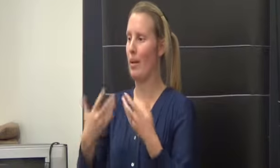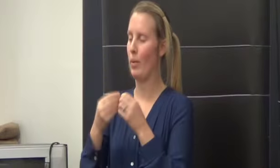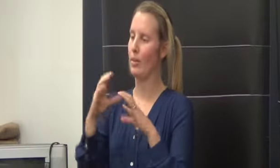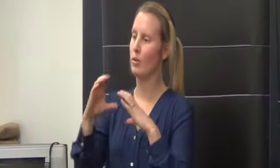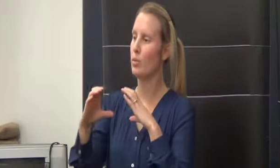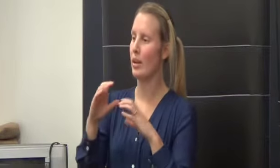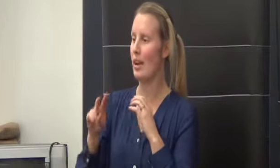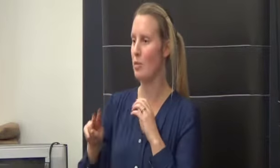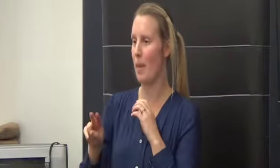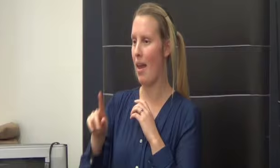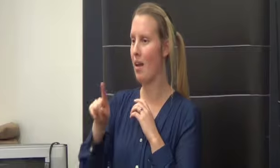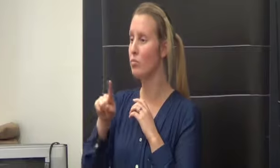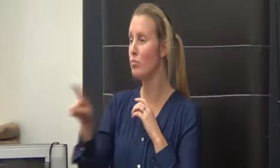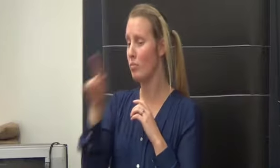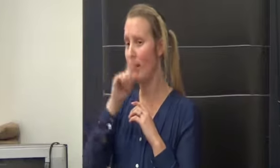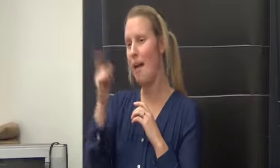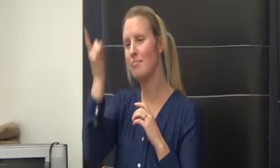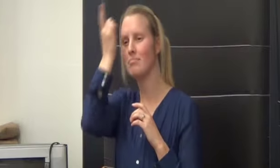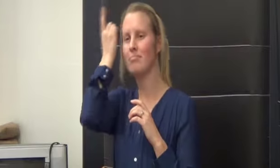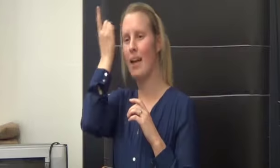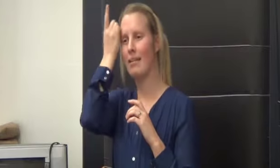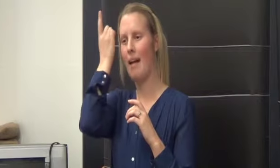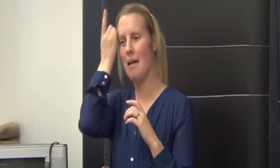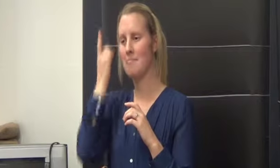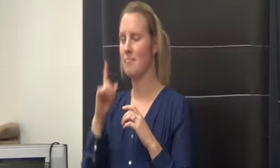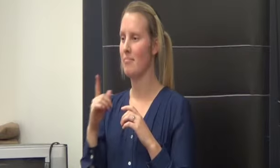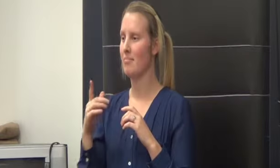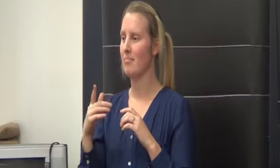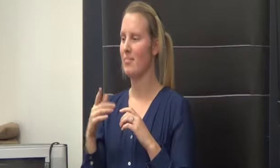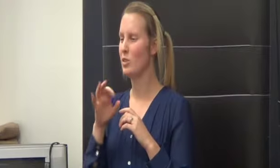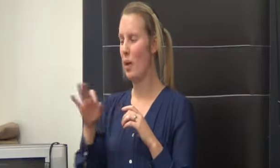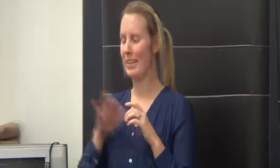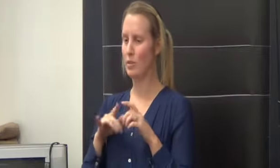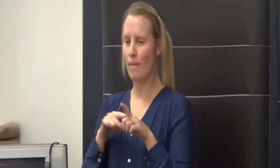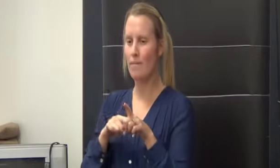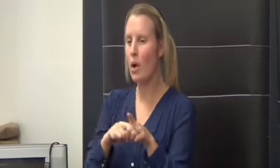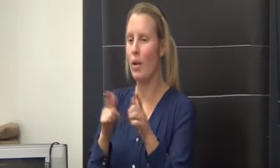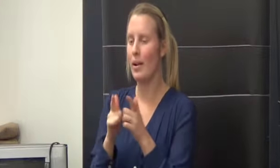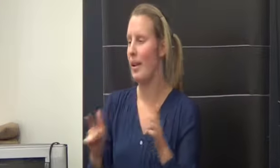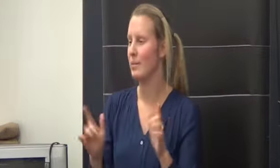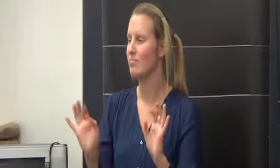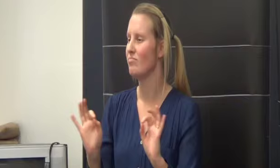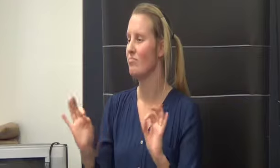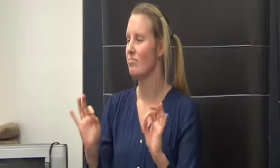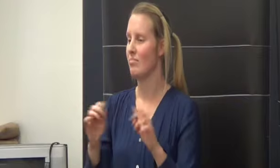You can make it up a bit it's not necessarily a hard and fast standard thing like a language.